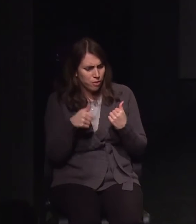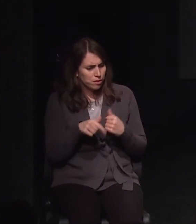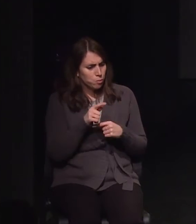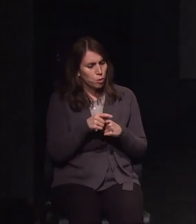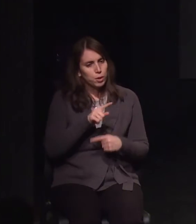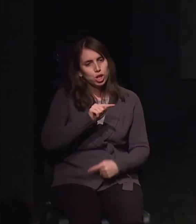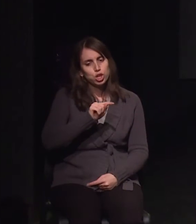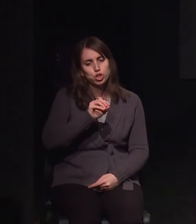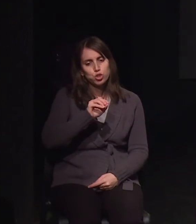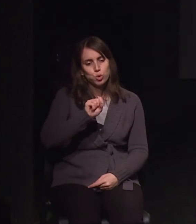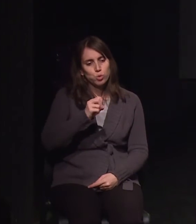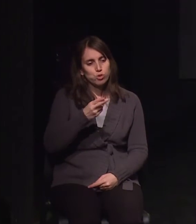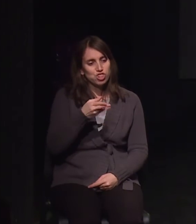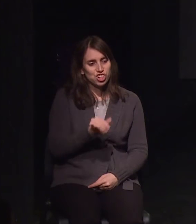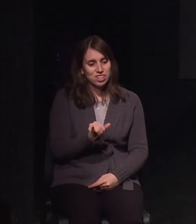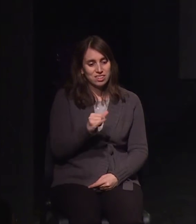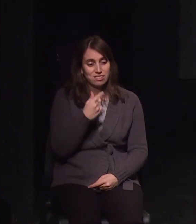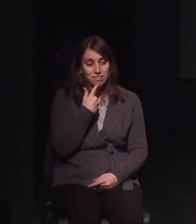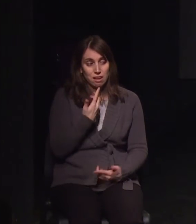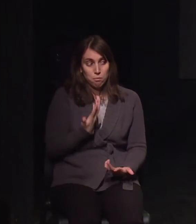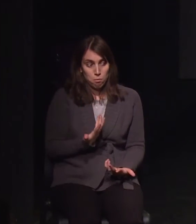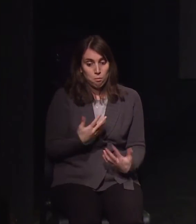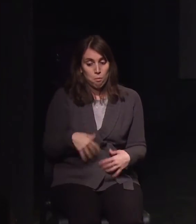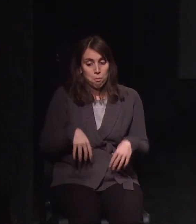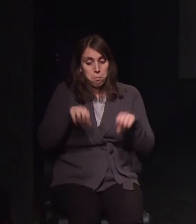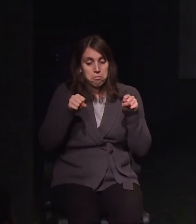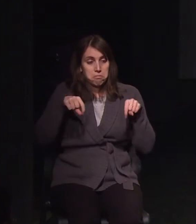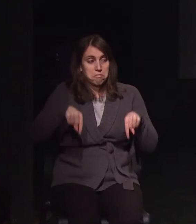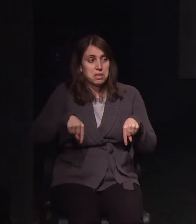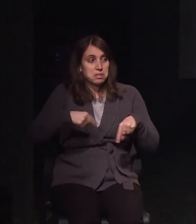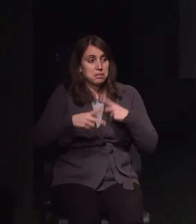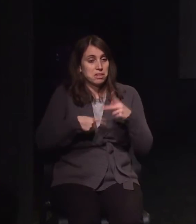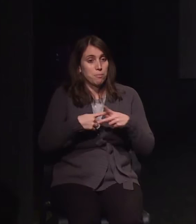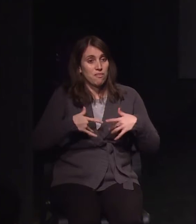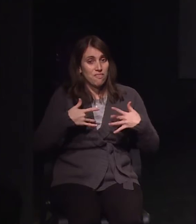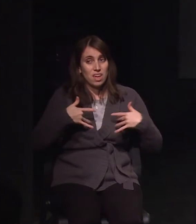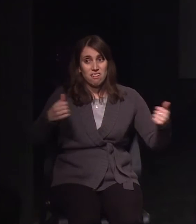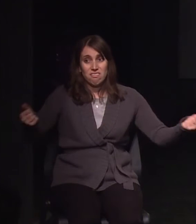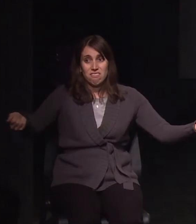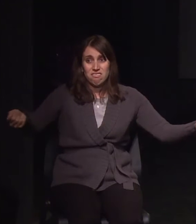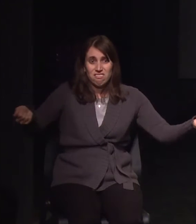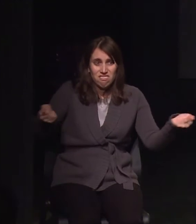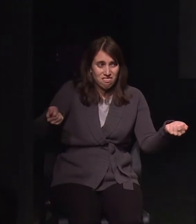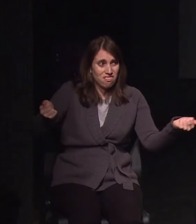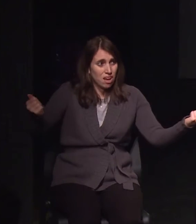do by this, by coming together and being in the same place, and breathing together and